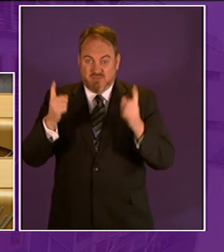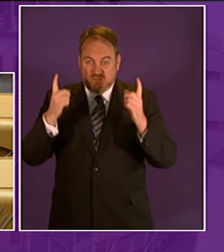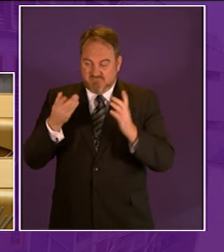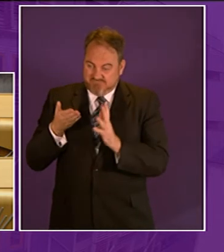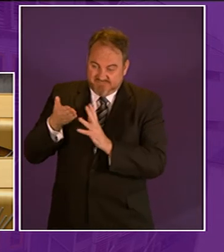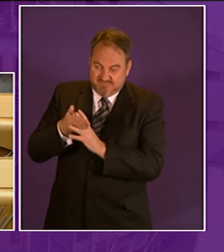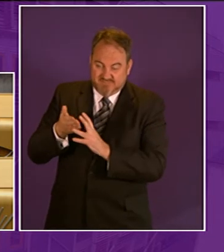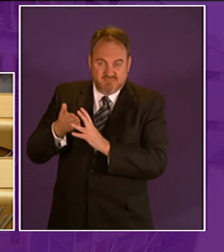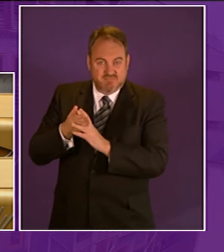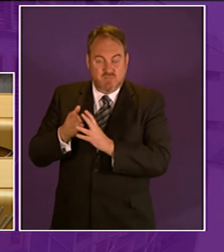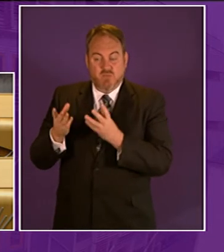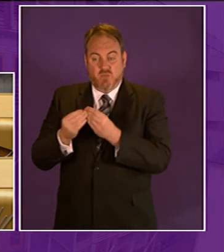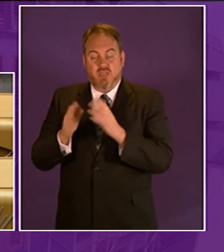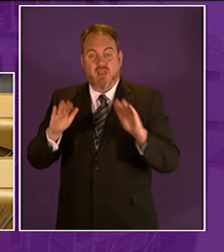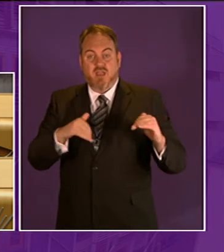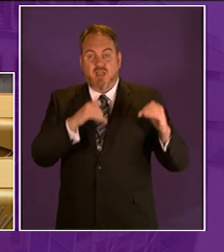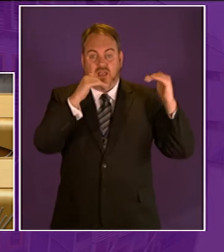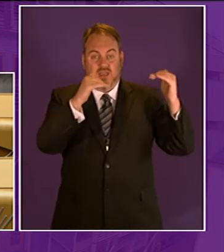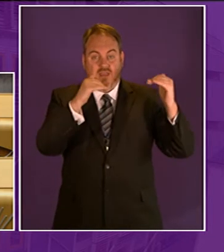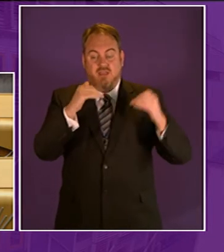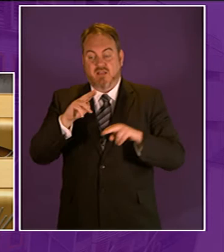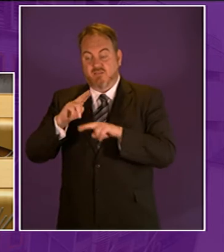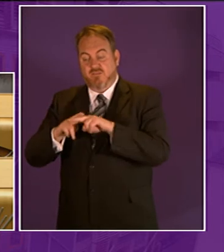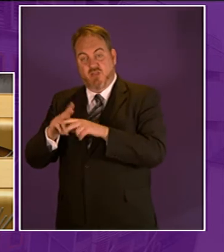The Minister for Further Education, Higher Education and Science has undertaken that